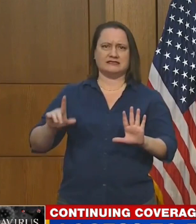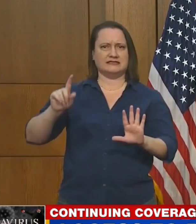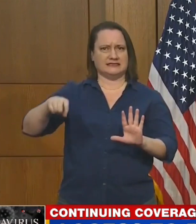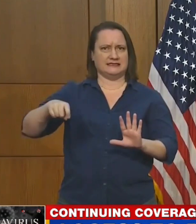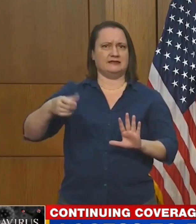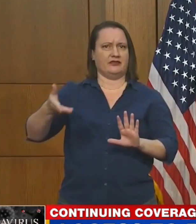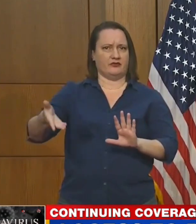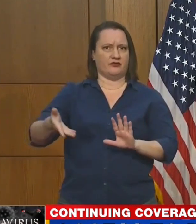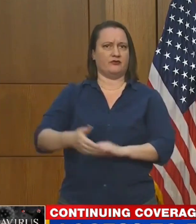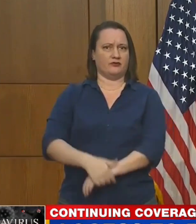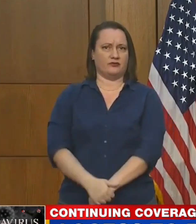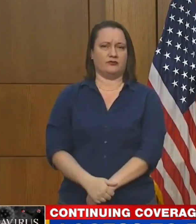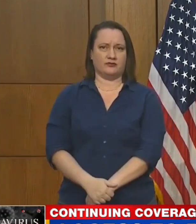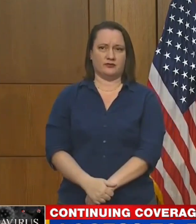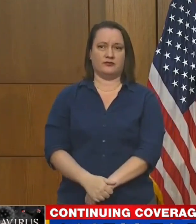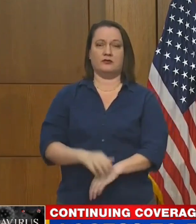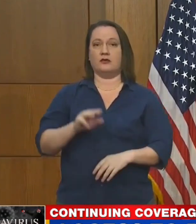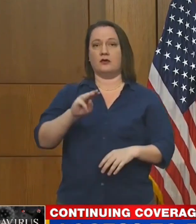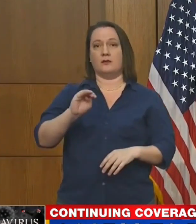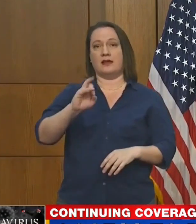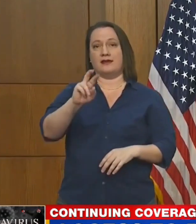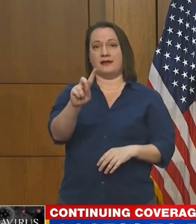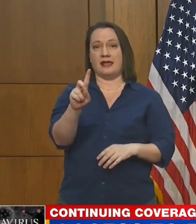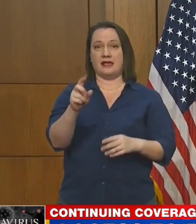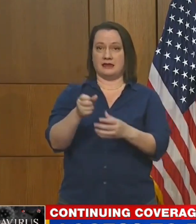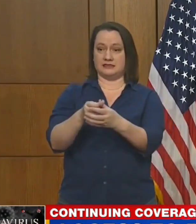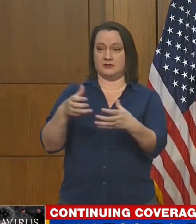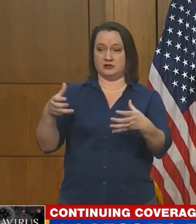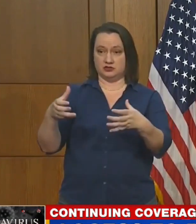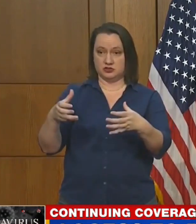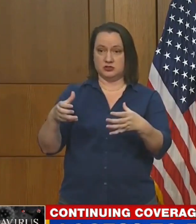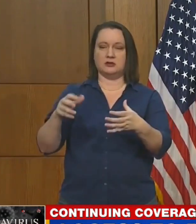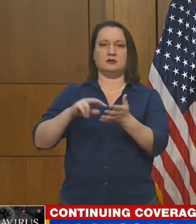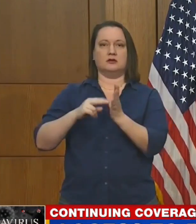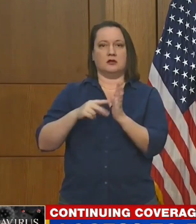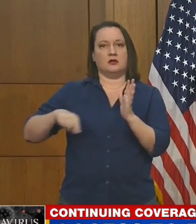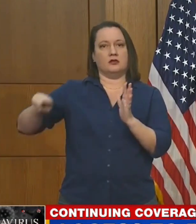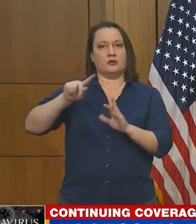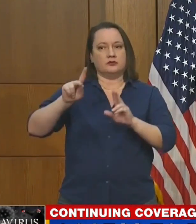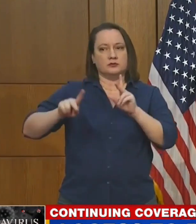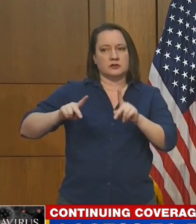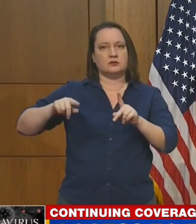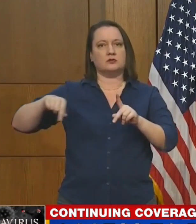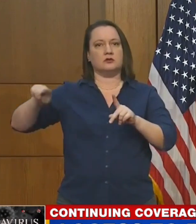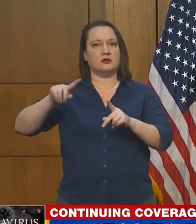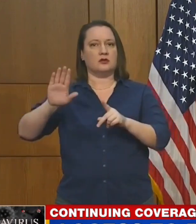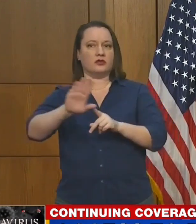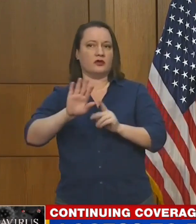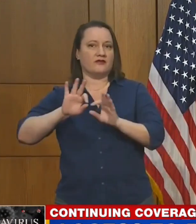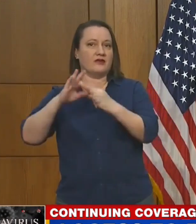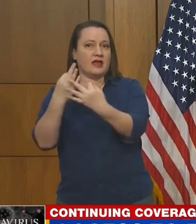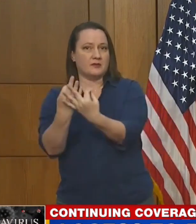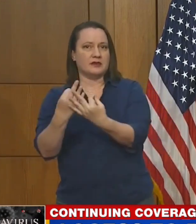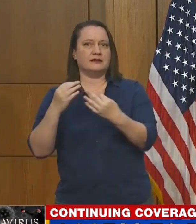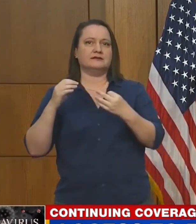DIDN'T HAVE BEFORE THAT. AND IT'S CLEAR THAT WAS A- MEDICAID EXPANSION HAS ALLOWED THESE